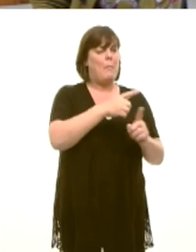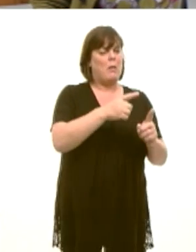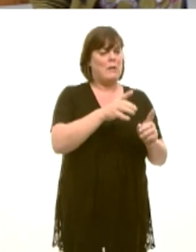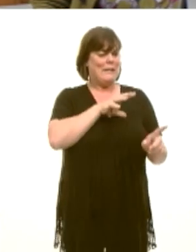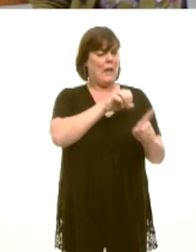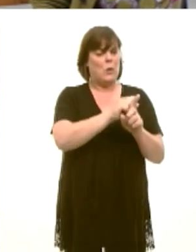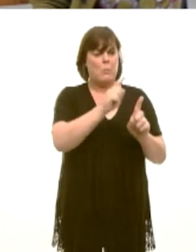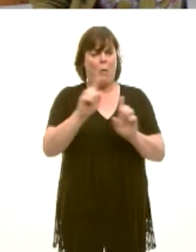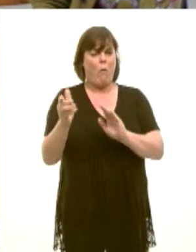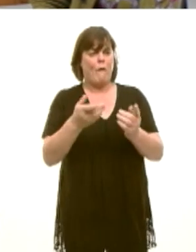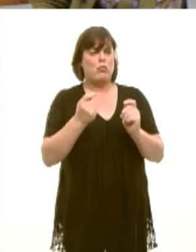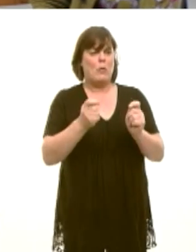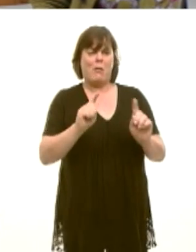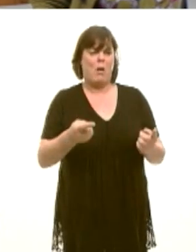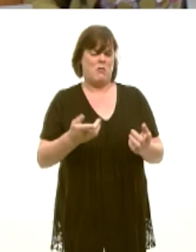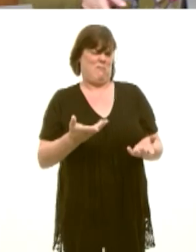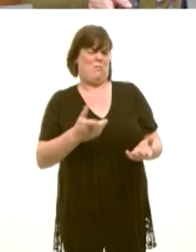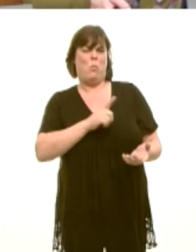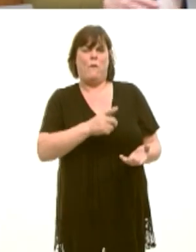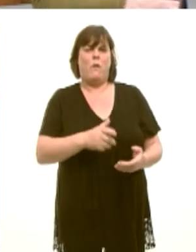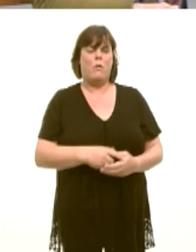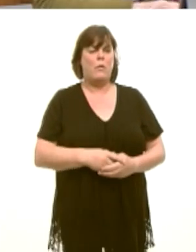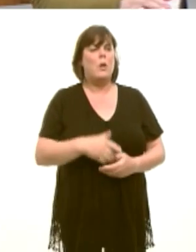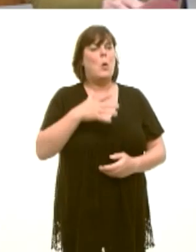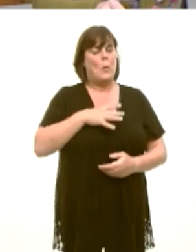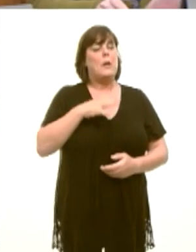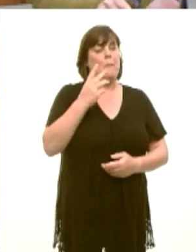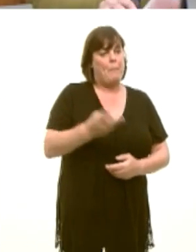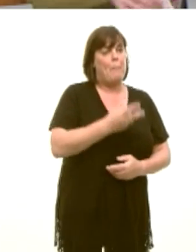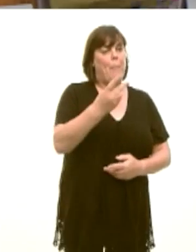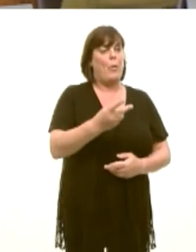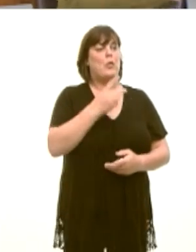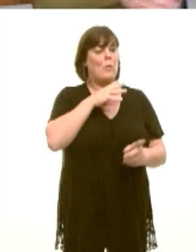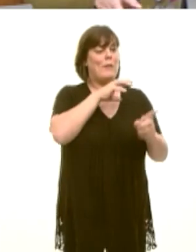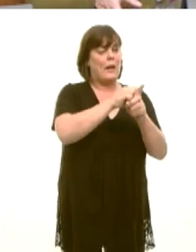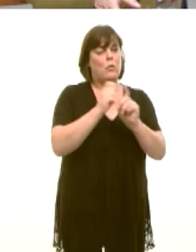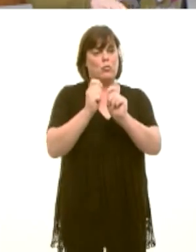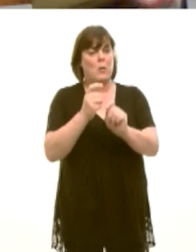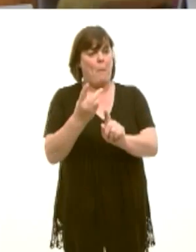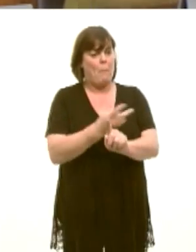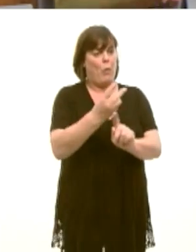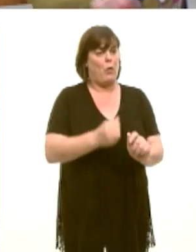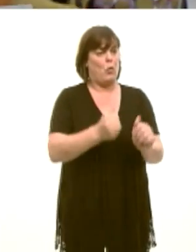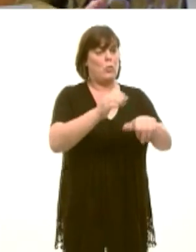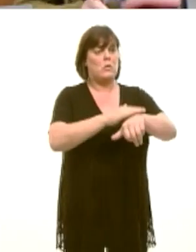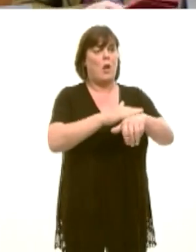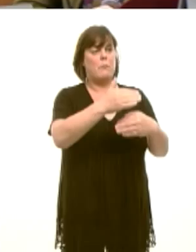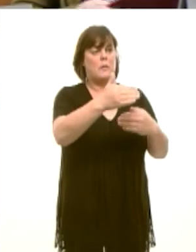individual? We take the view that people should have diagnosisó [Interruption.]óand treatment within an appropriate time, and we are well aheadó [Interruption.]óof England in terms